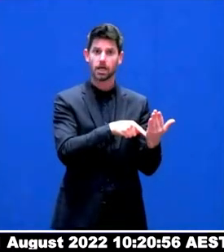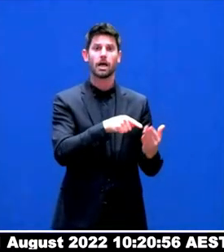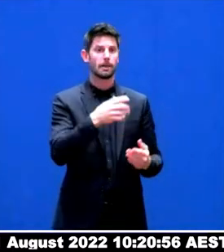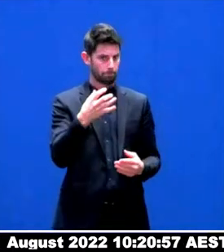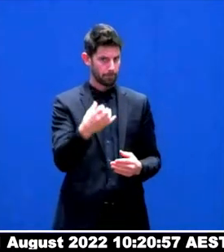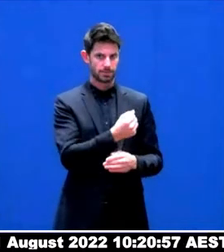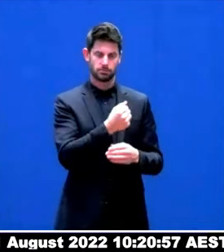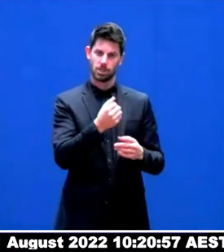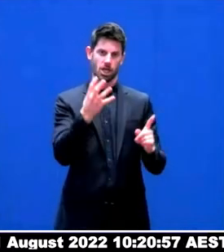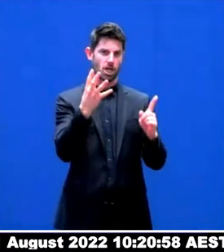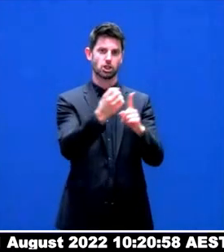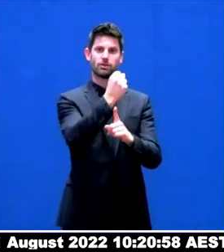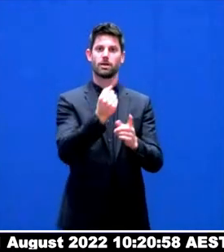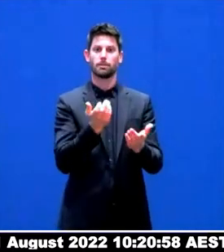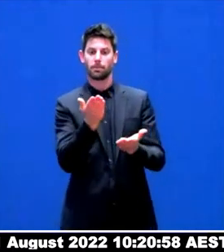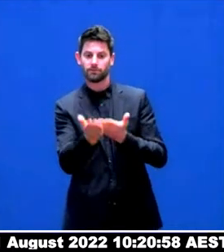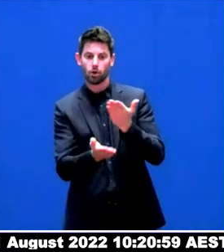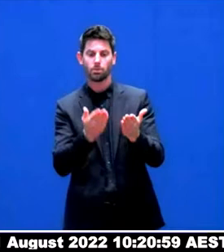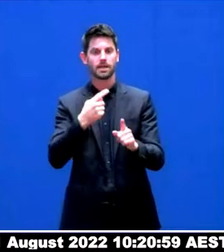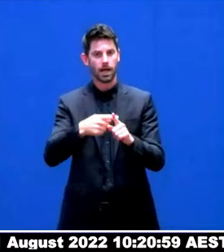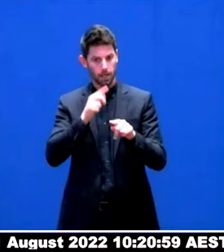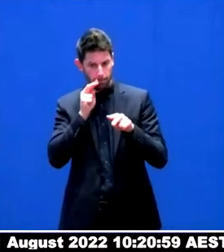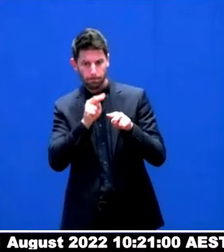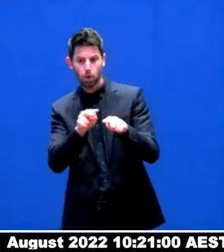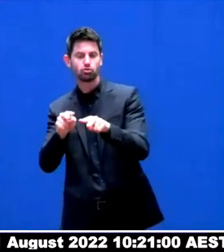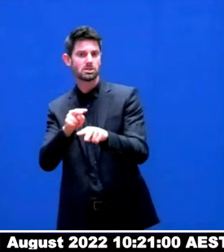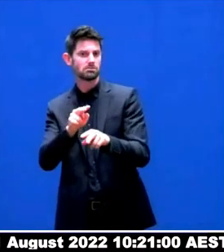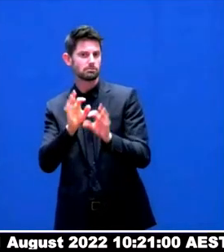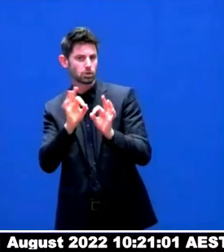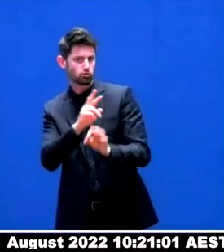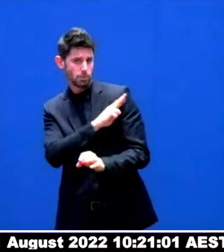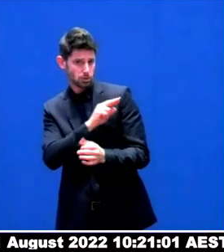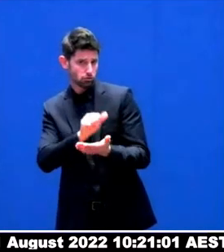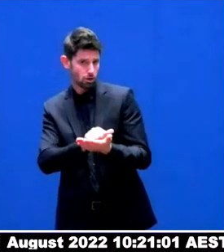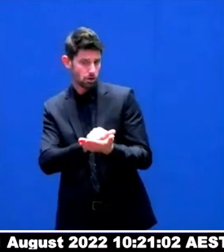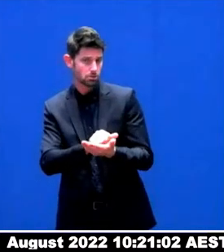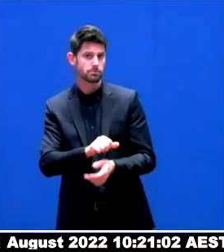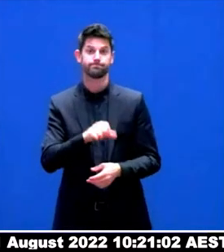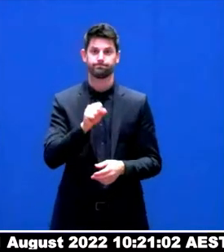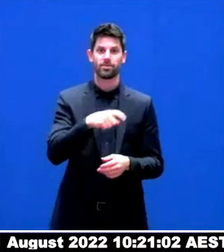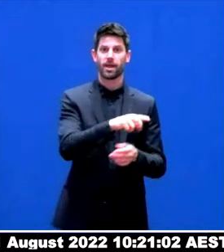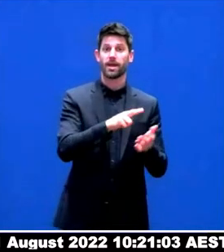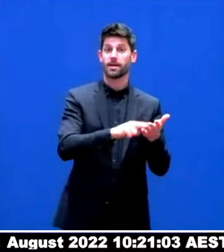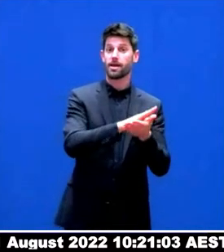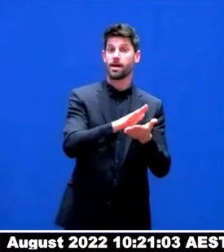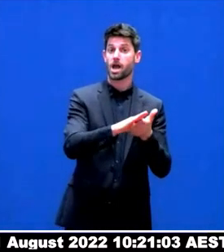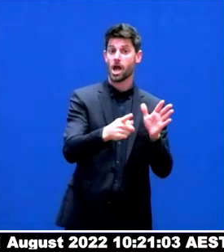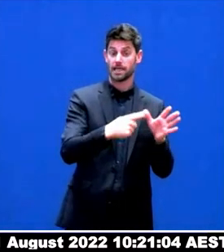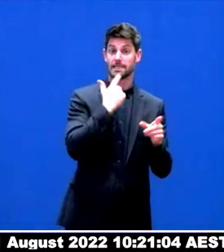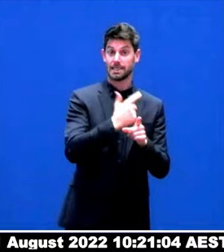performance monitoring and reporting obligations? So, under the Agreement, there's certain obligations placed on the states and territories.